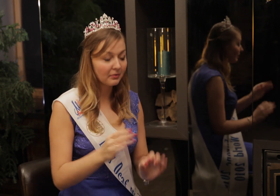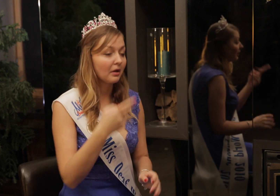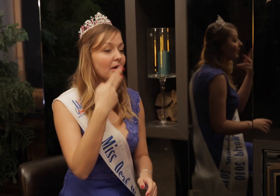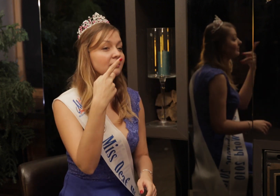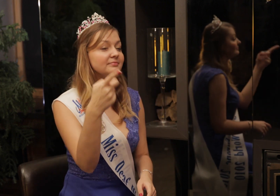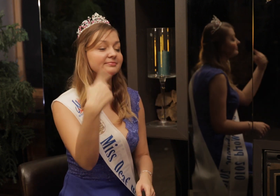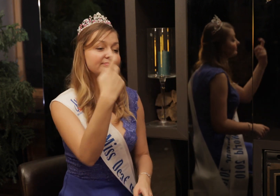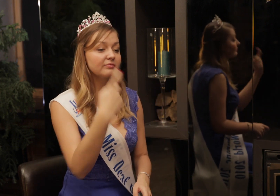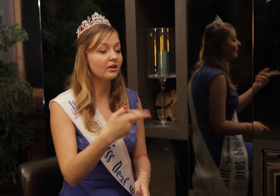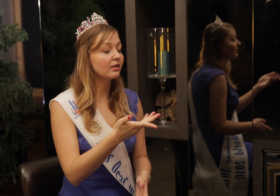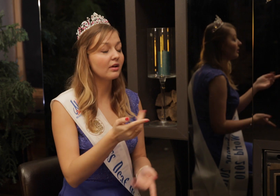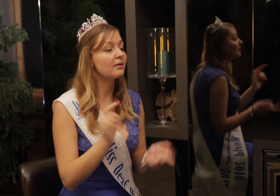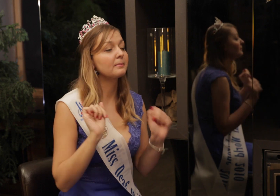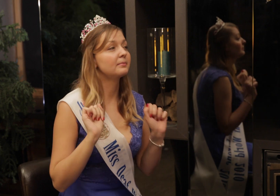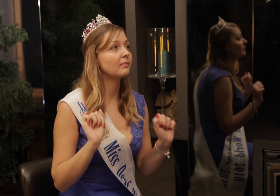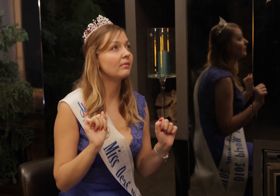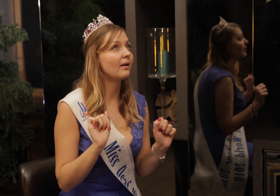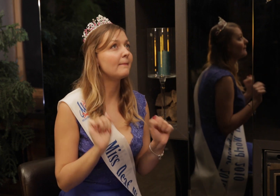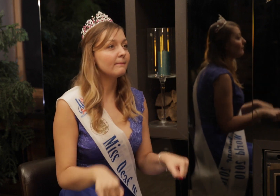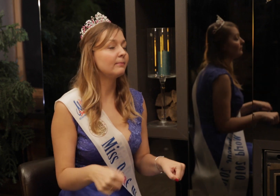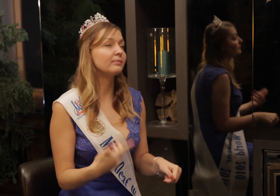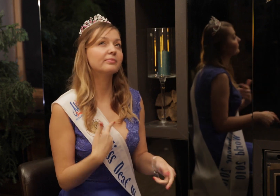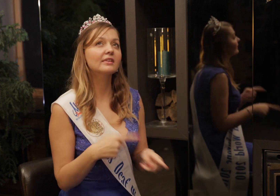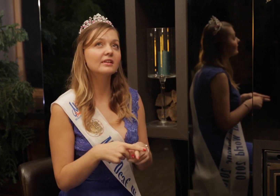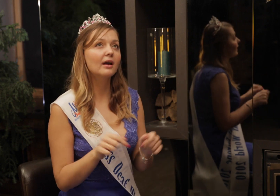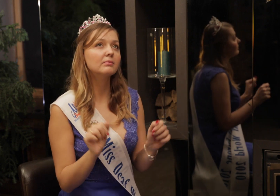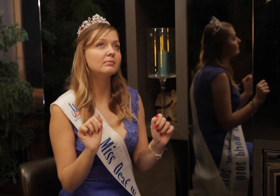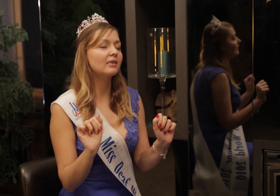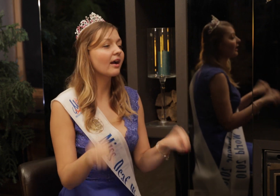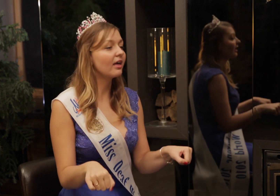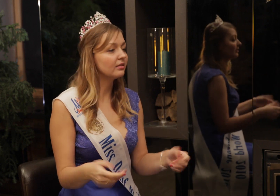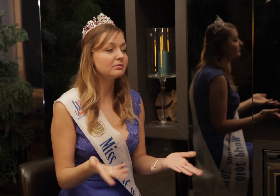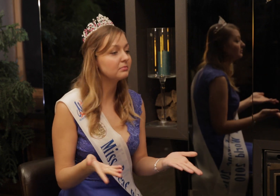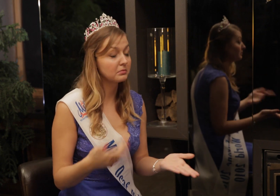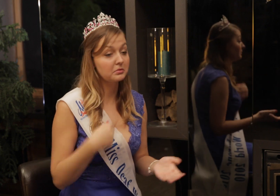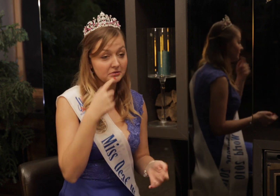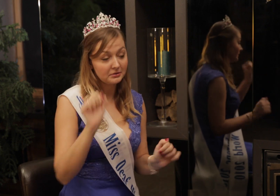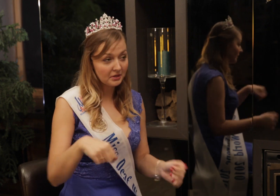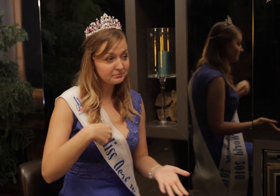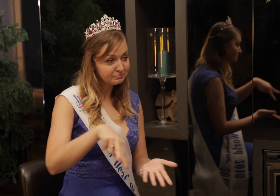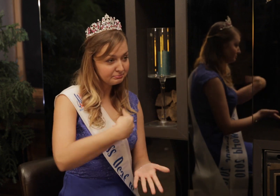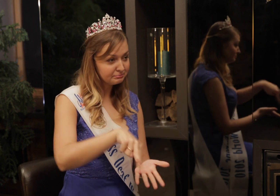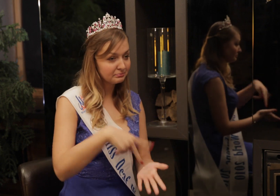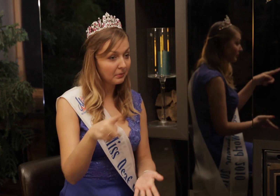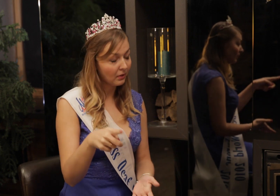They asked me few questions, such as what can I do? I told them that I could dance.